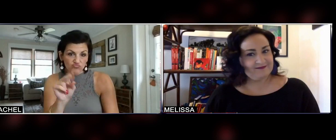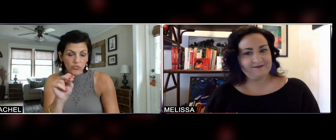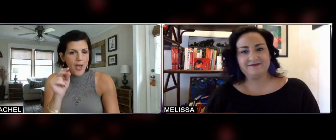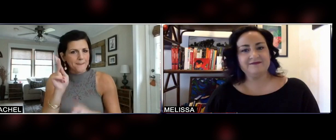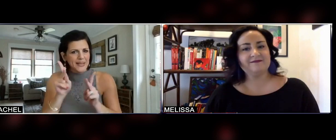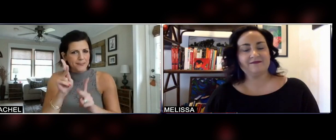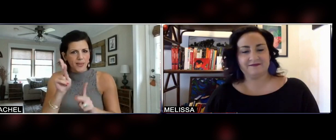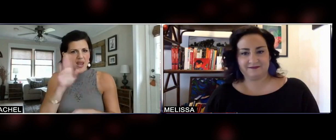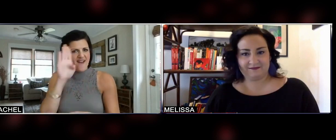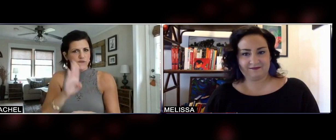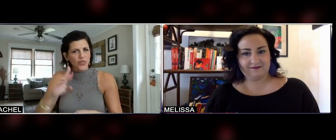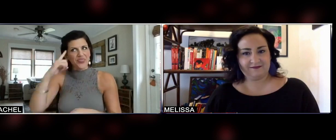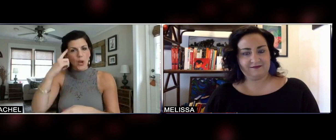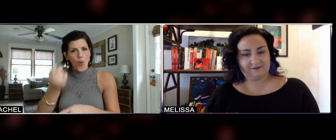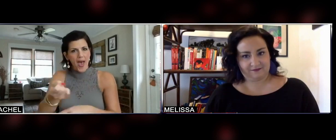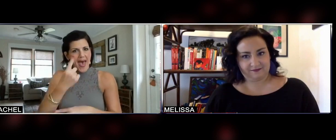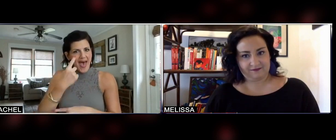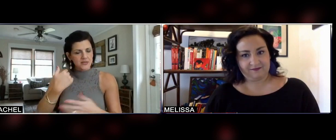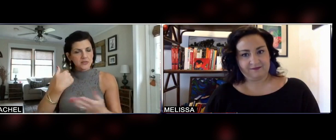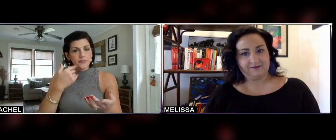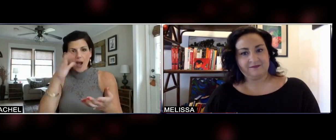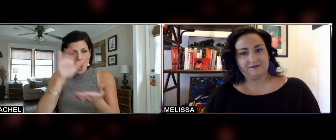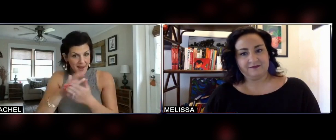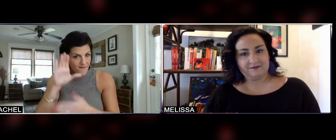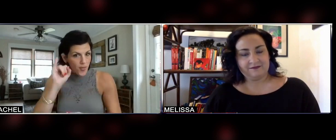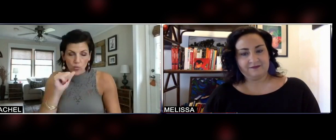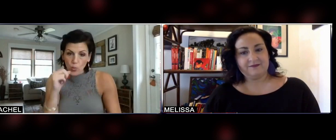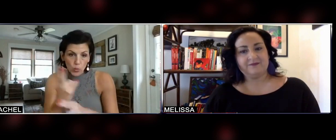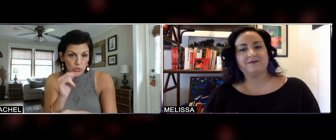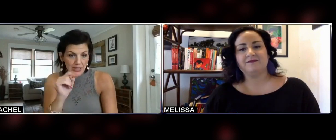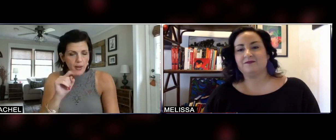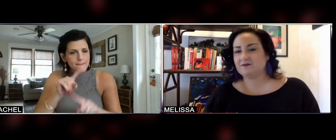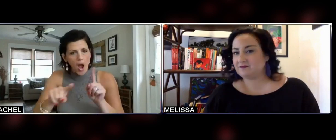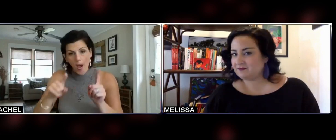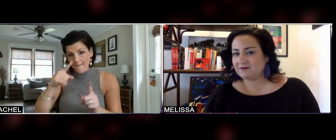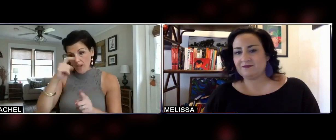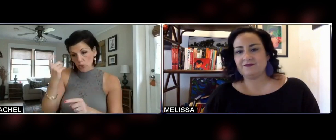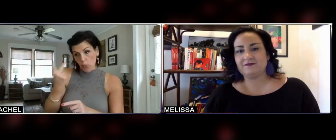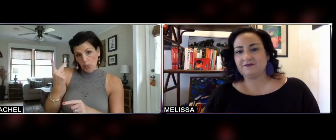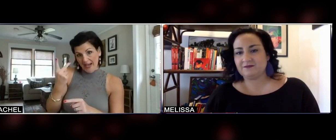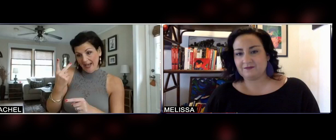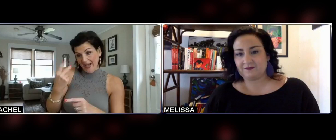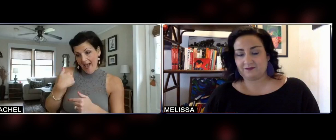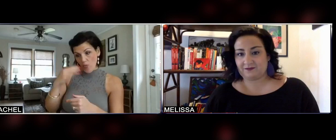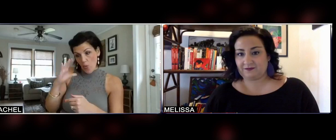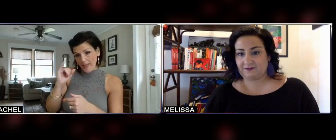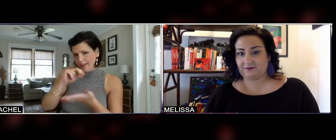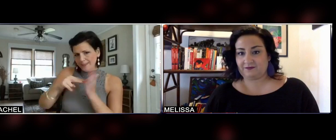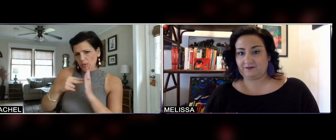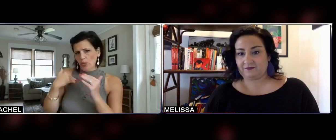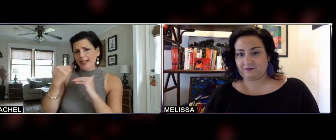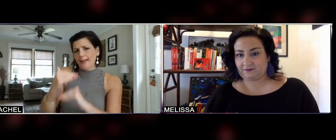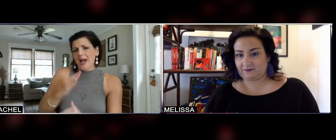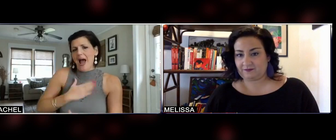People never think to ask. My husband has a cochlear implant, but he doesn't use it. Just because my husband and I don't use them doesn't mean